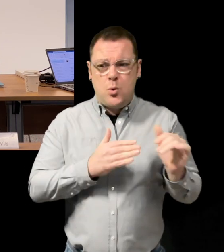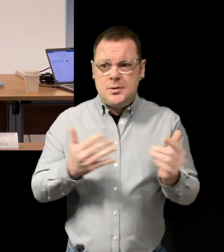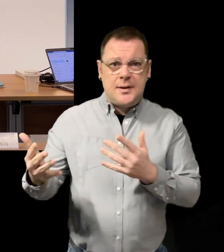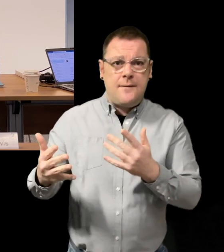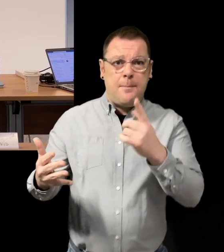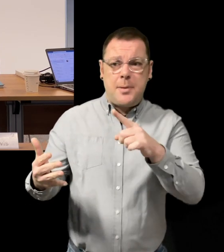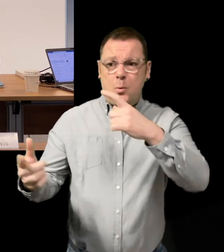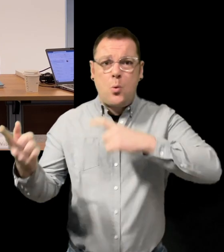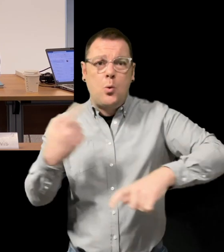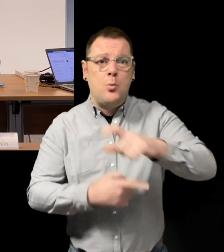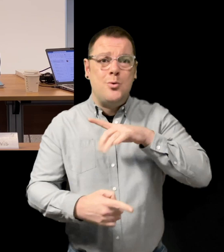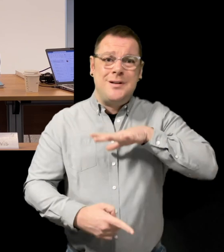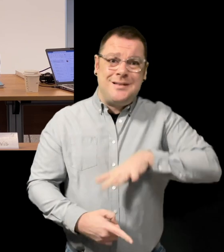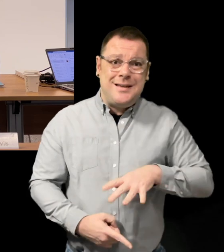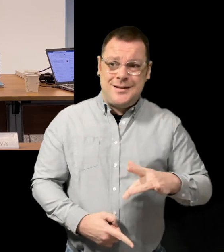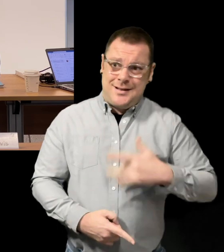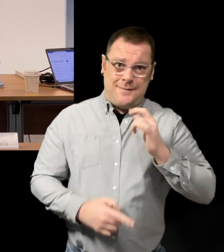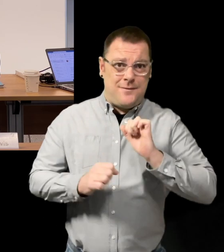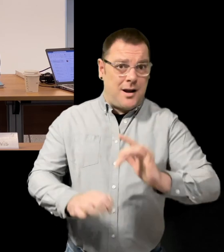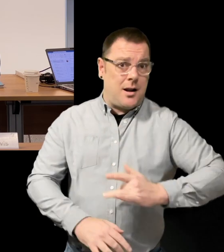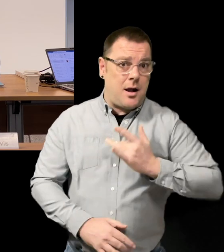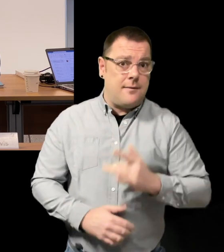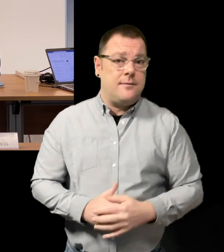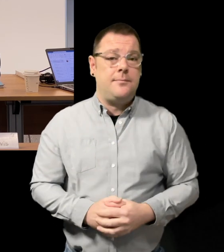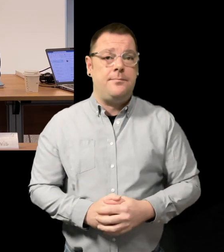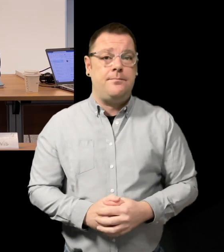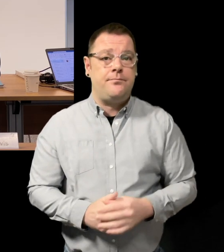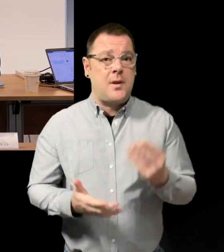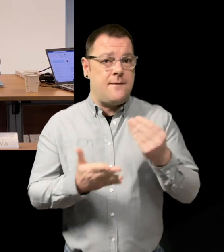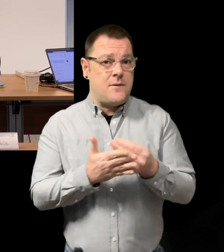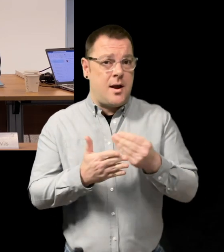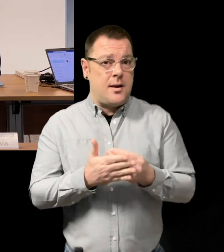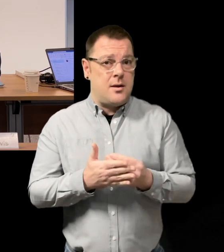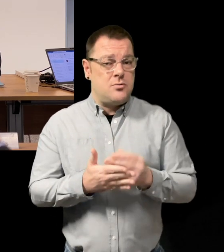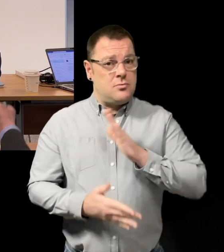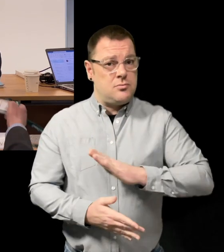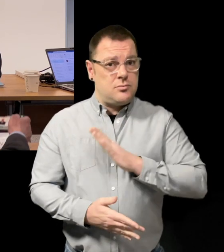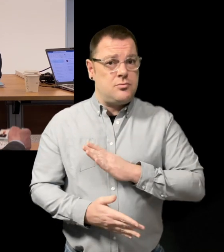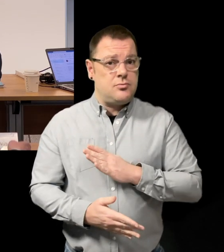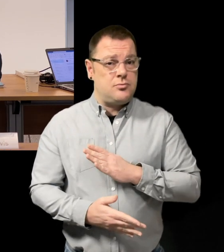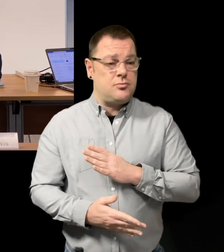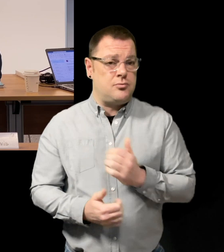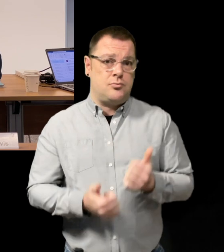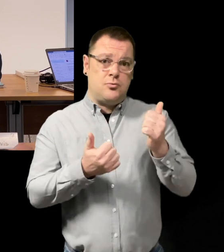that the people of Surrey rely on to live their lives. Financial competence and sound budgets